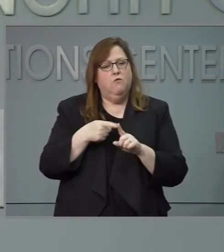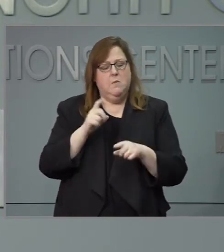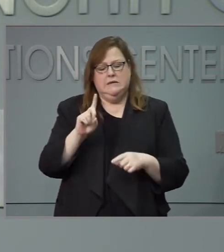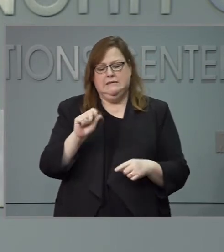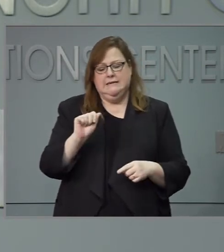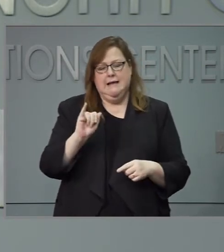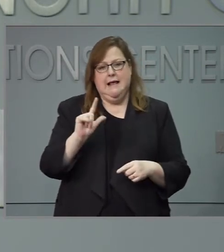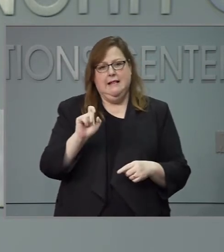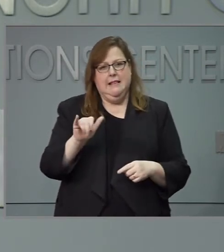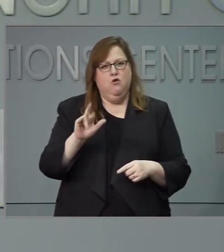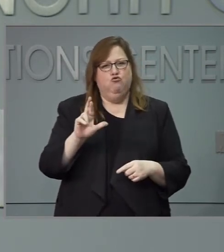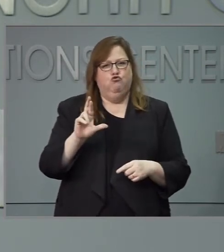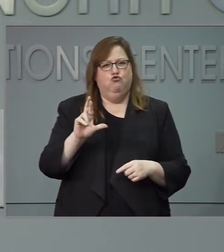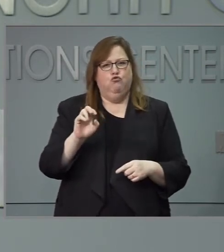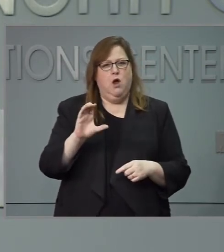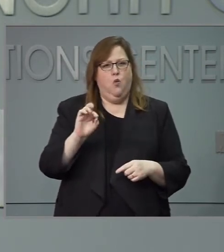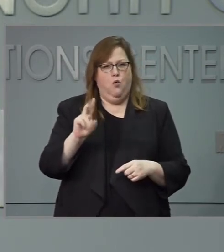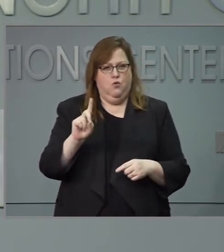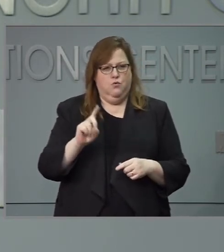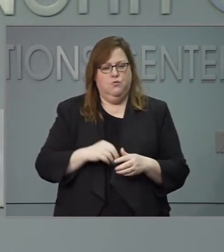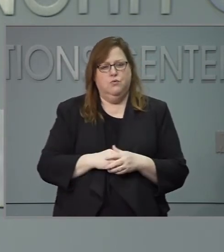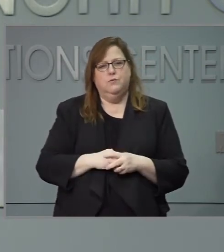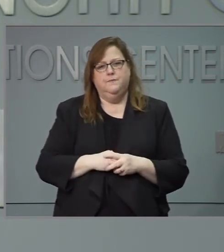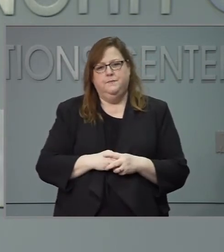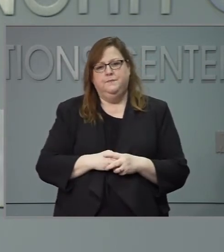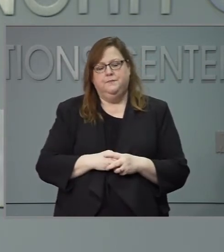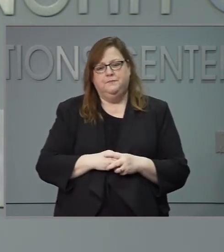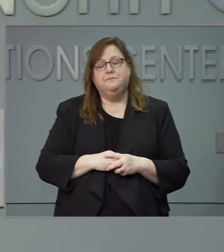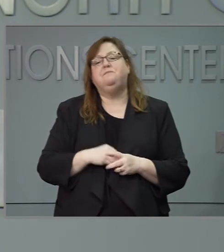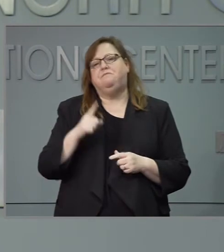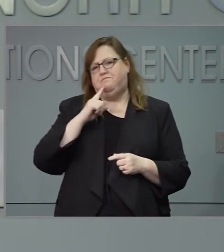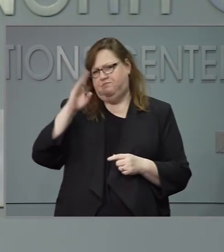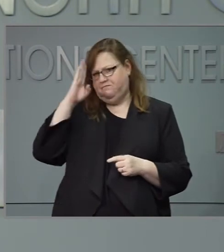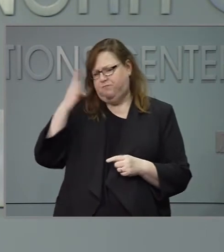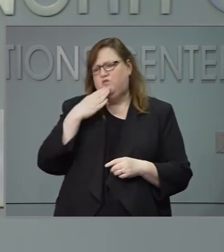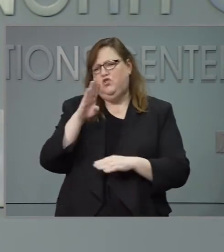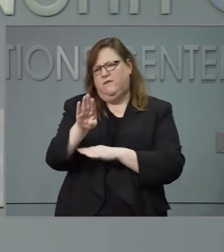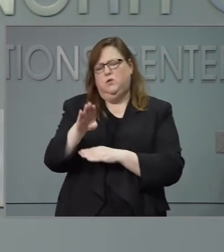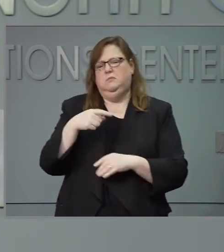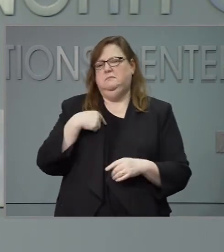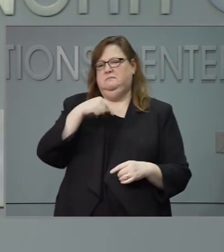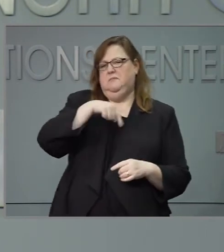DESVENTAJAS ECONÓMICAS, NO HAY NINGUNA DUDA QUE LOS NIÑOS CON